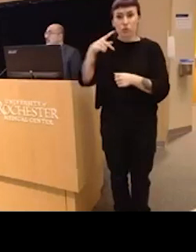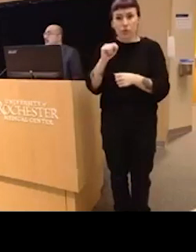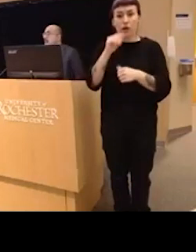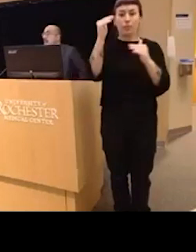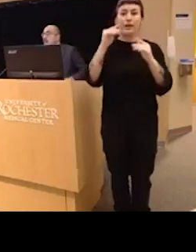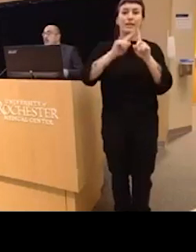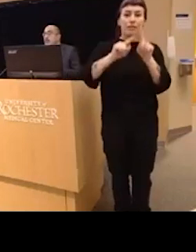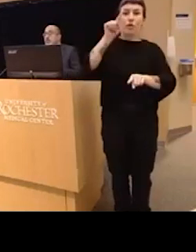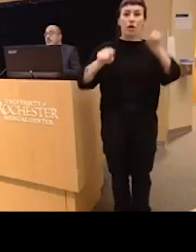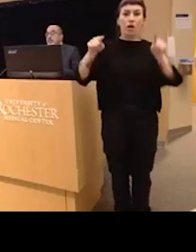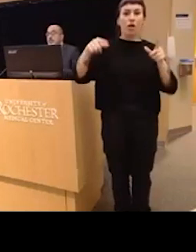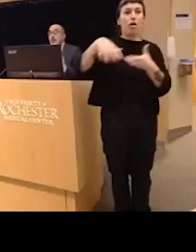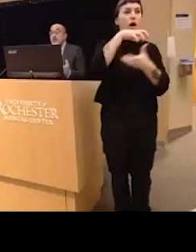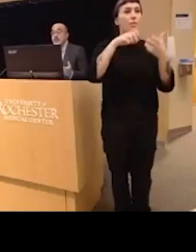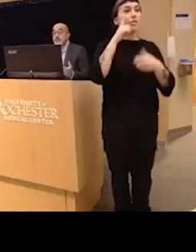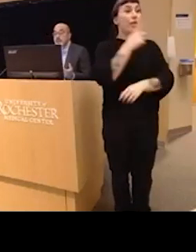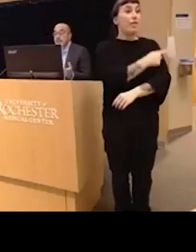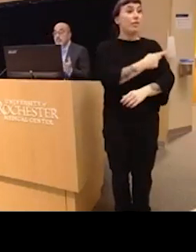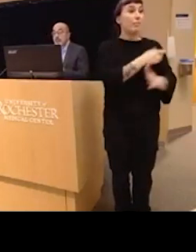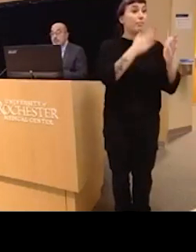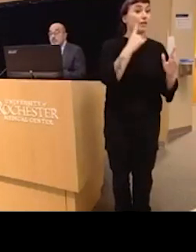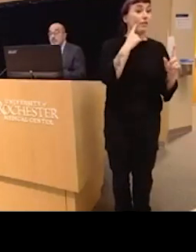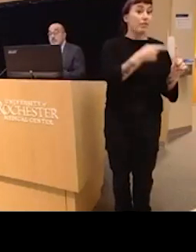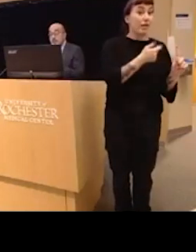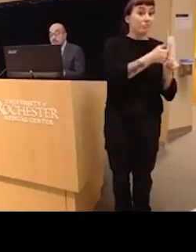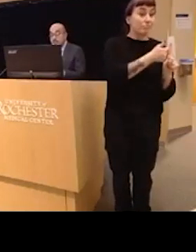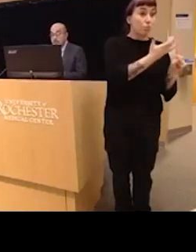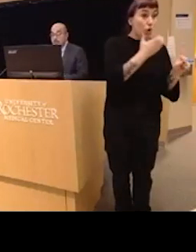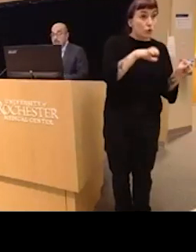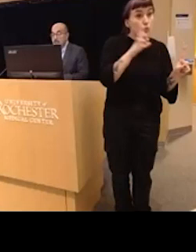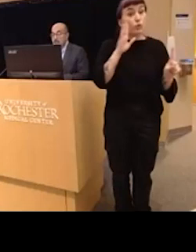things that the patient thinks they want to do that the provider thinks will also help them um